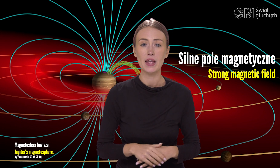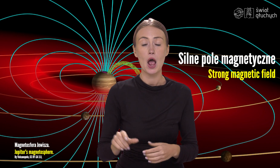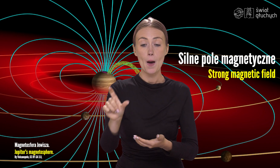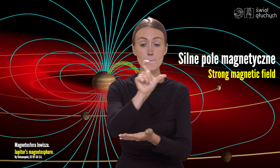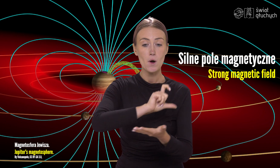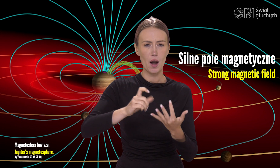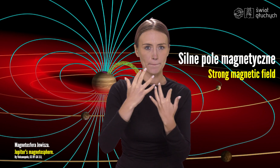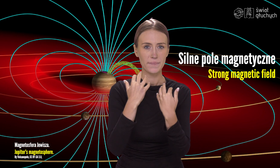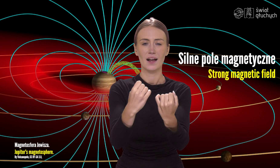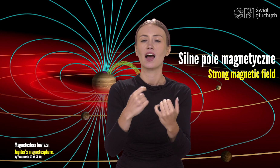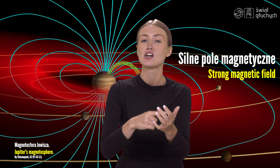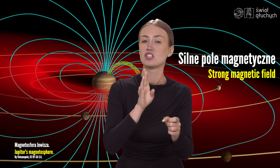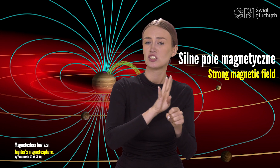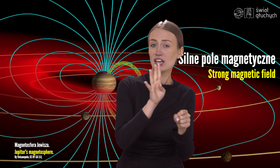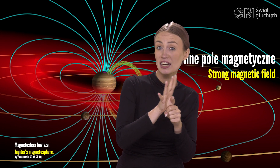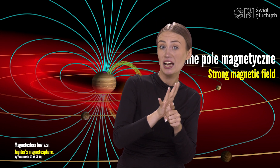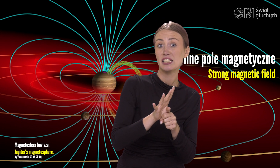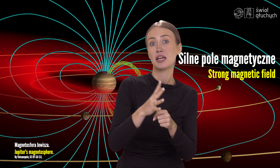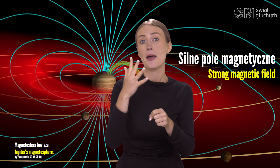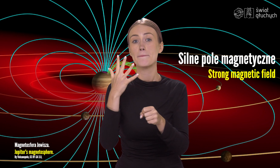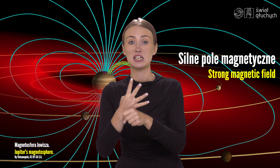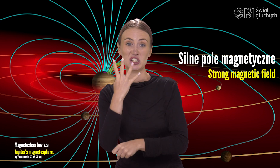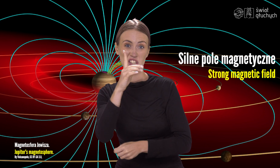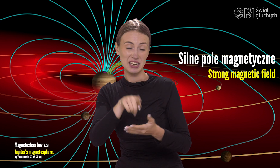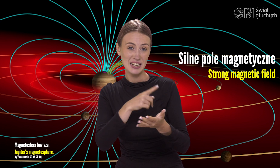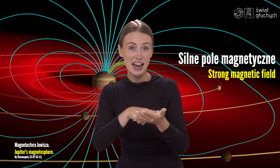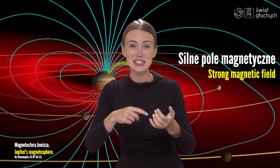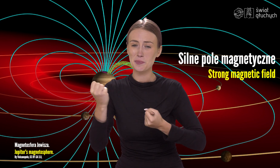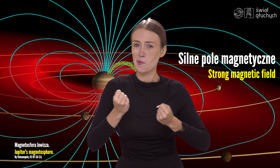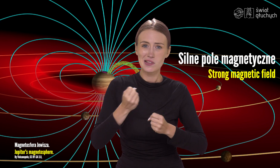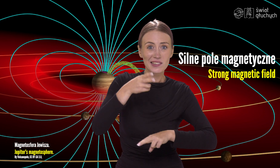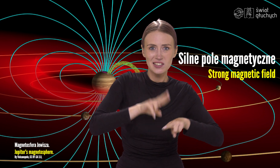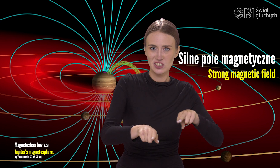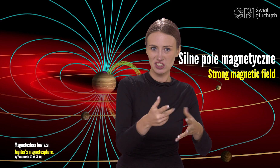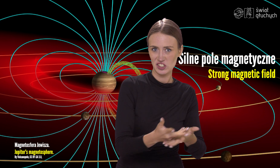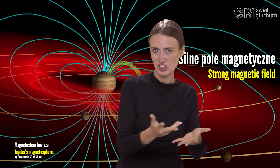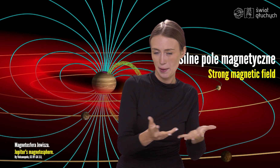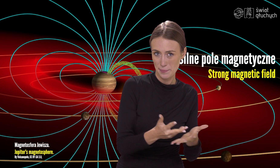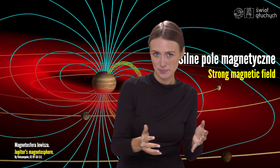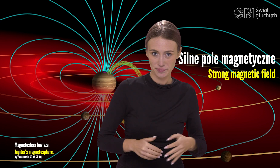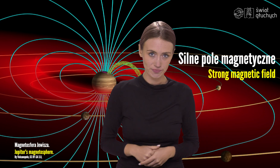Jupiter’s magnetic field is 14 to 54 times stronger than Earth’s.